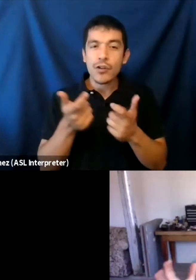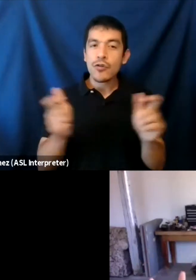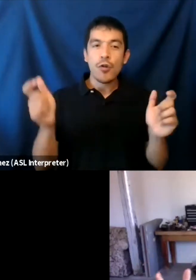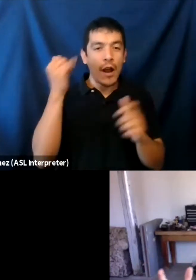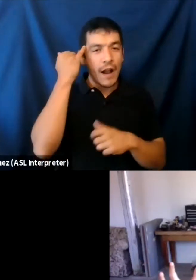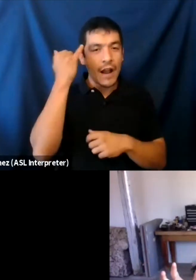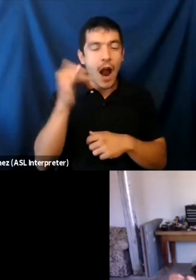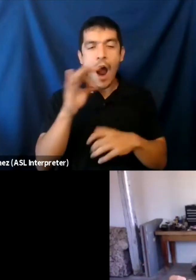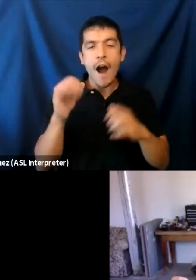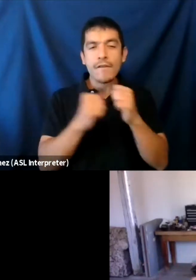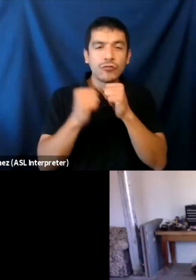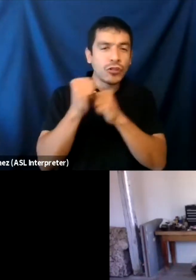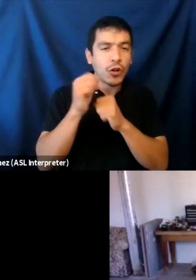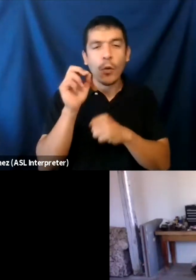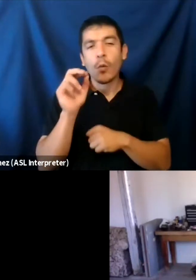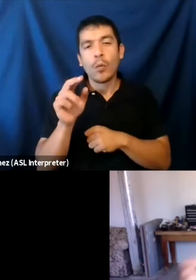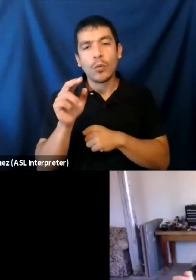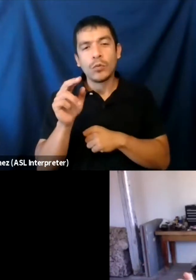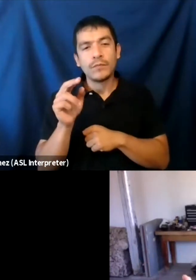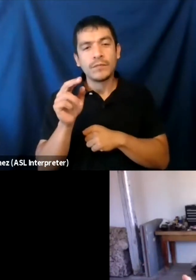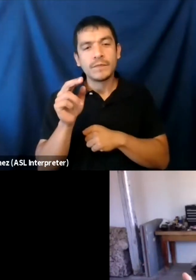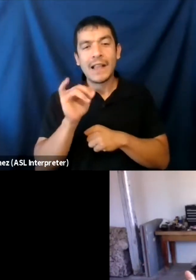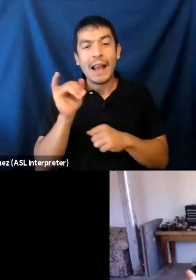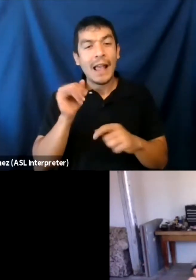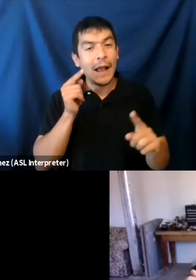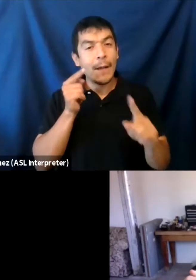of structure or like a point that I'm trying to make.